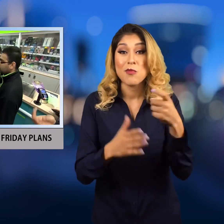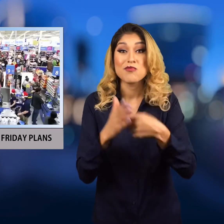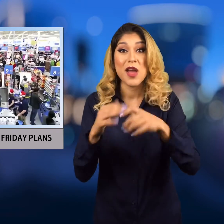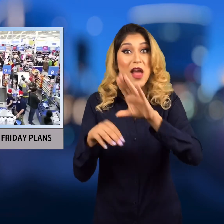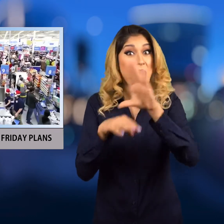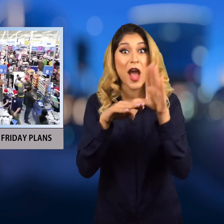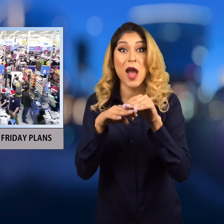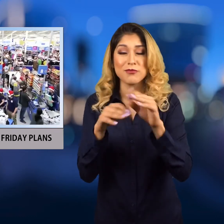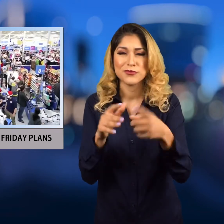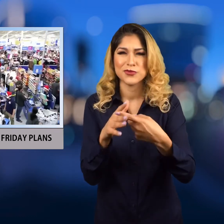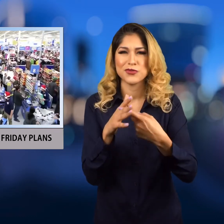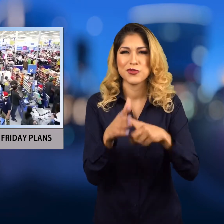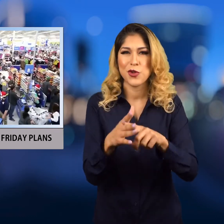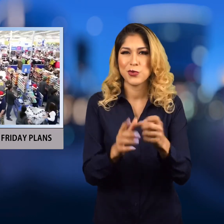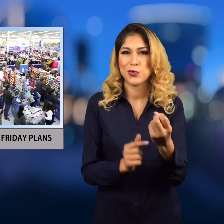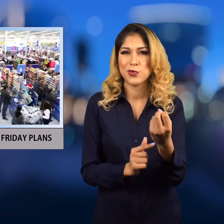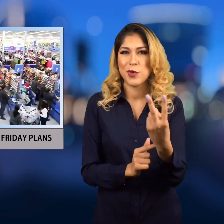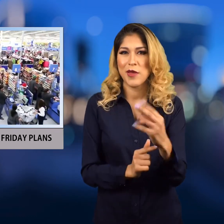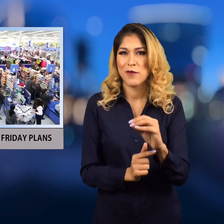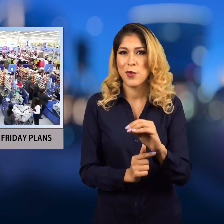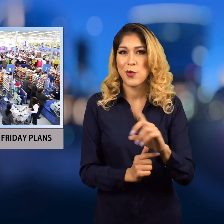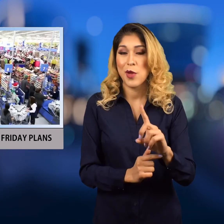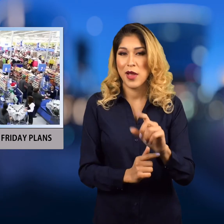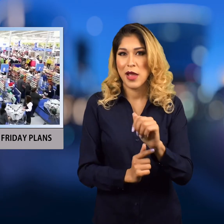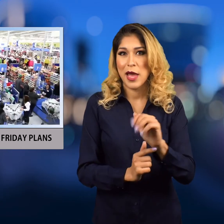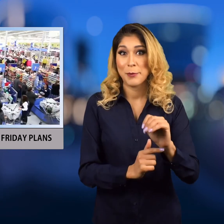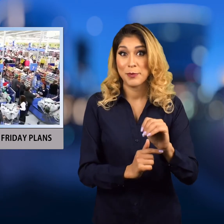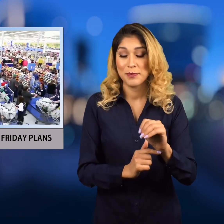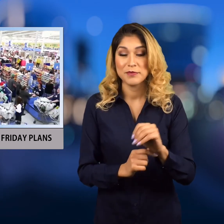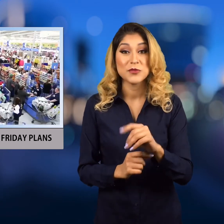12:01 a.m. Thanksgiving morning.